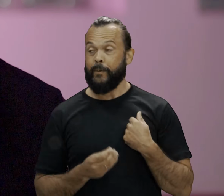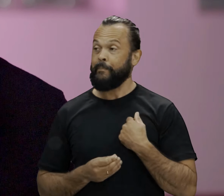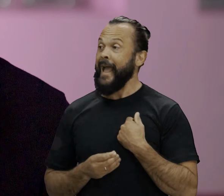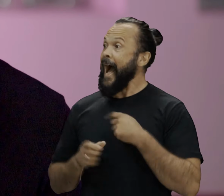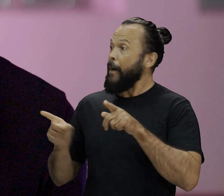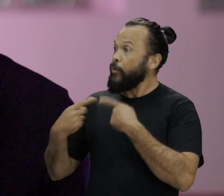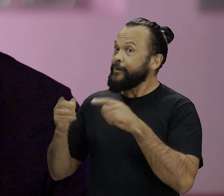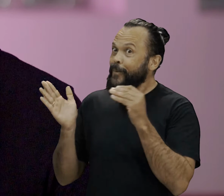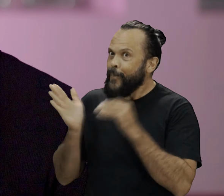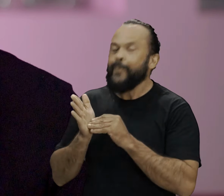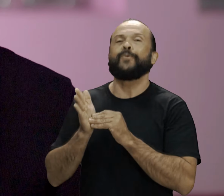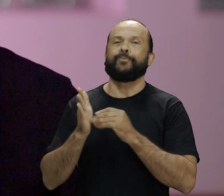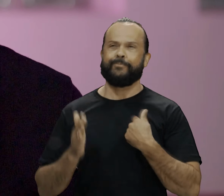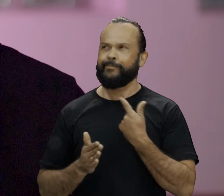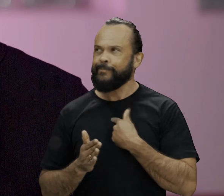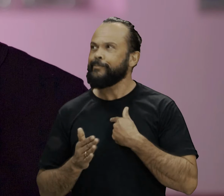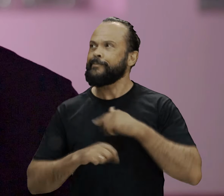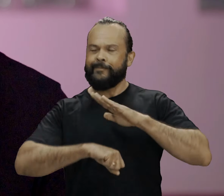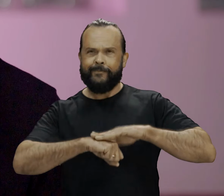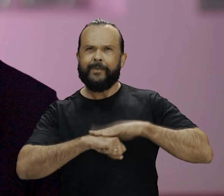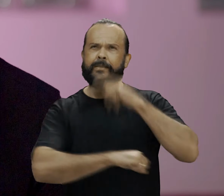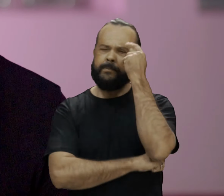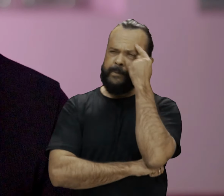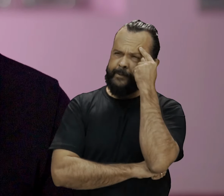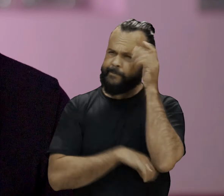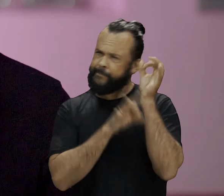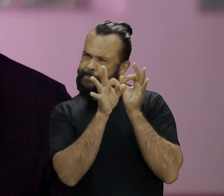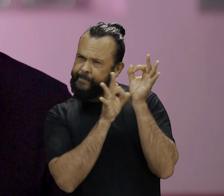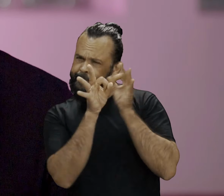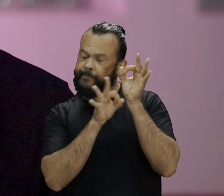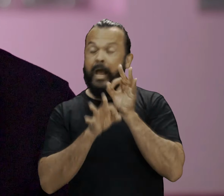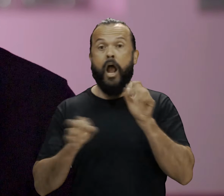that we created, that we thought about. It is a song that brings us many inspirations